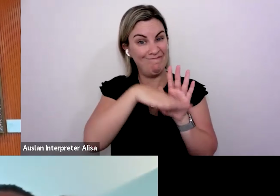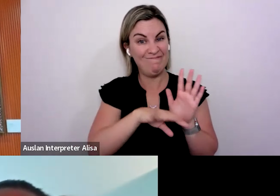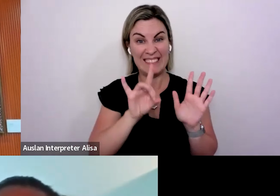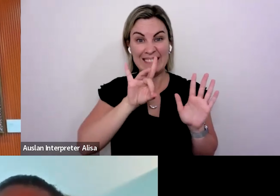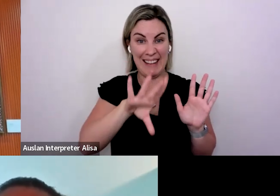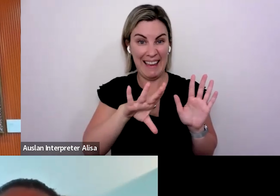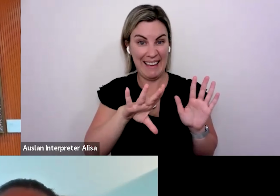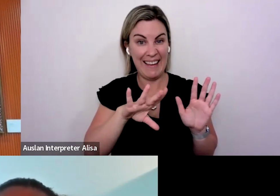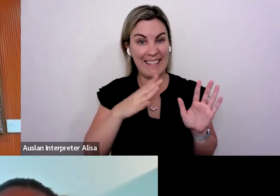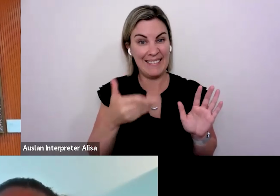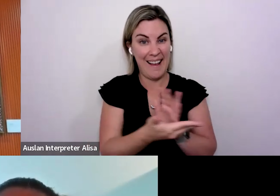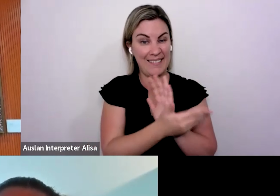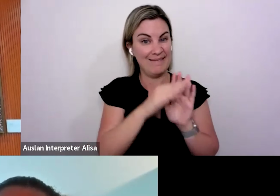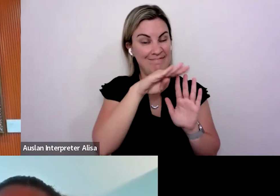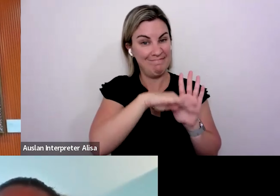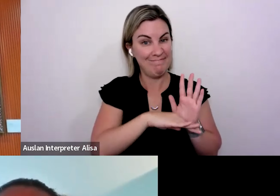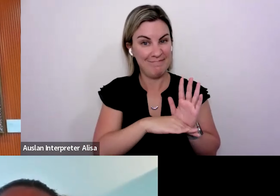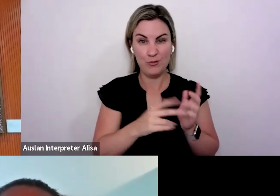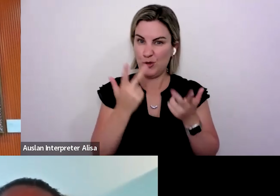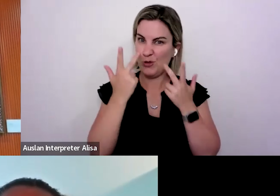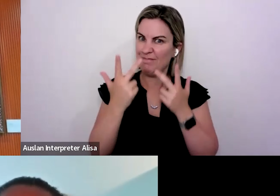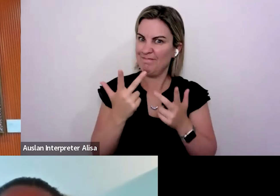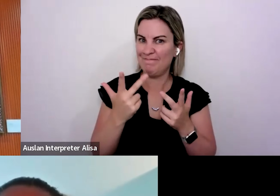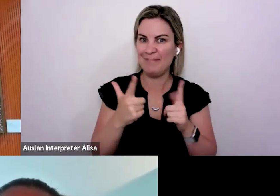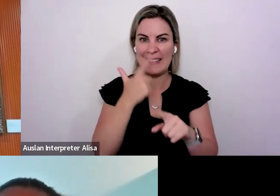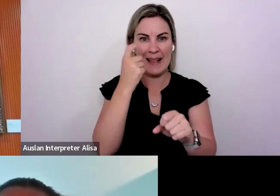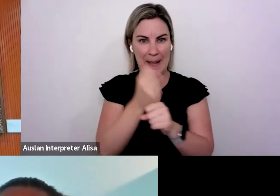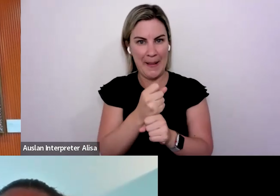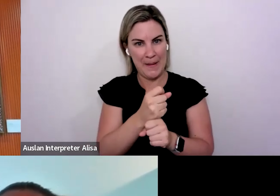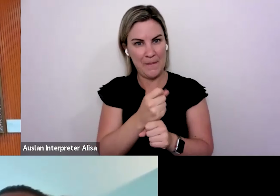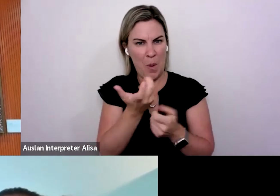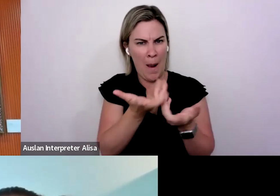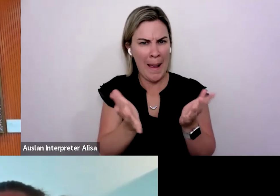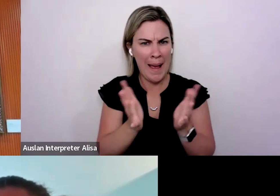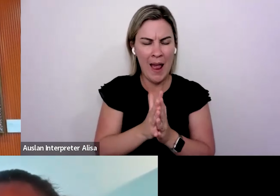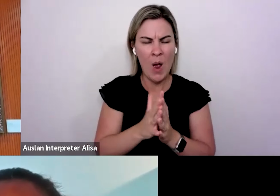And so that's the next part of the Protocols that I always recommend people have a read through.